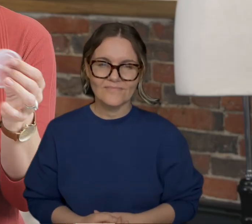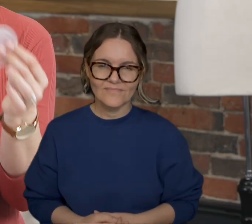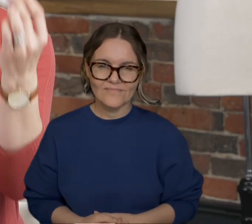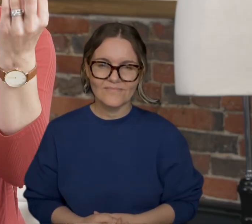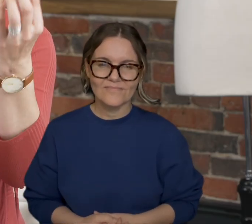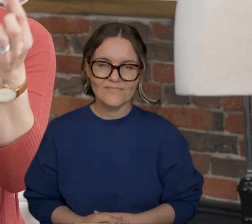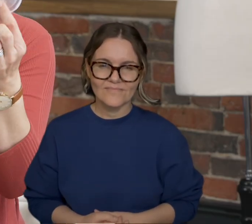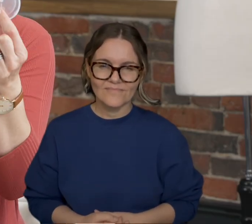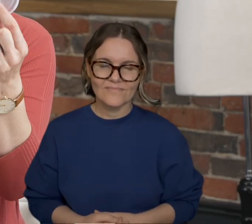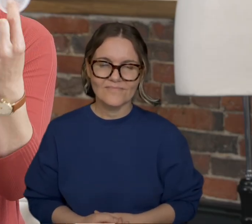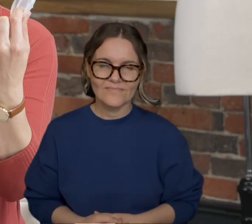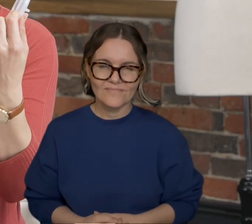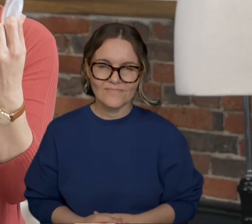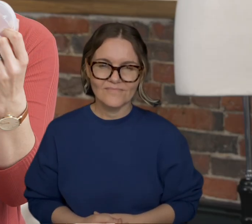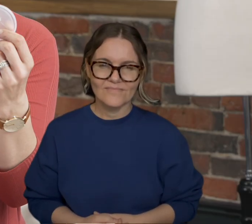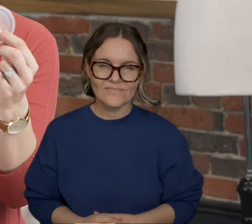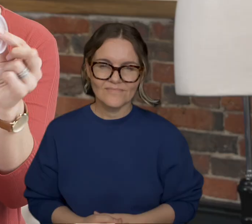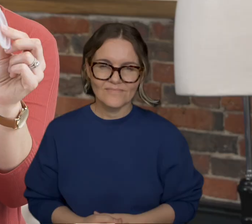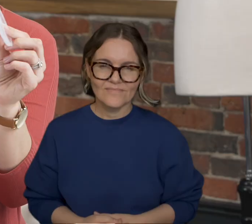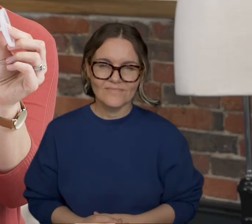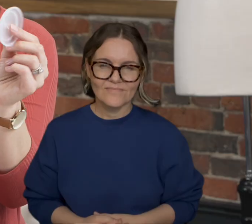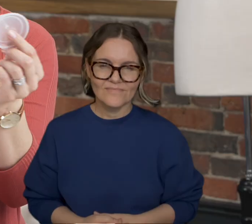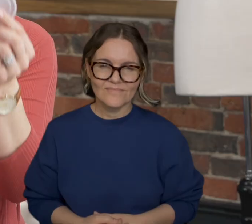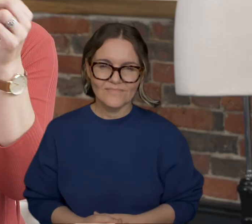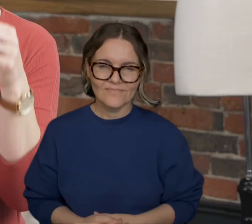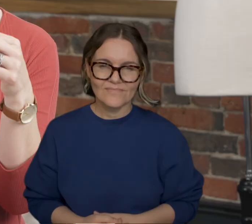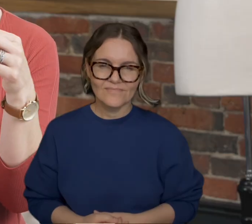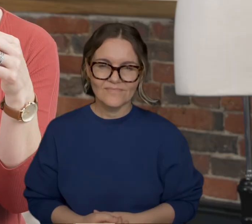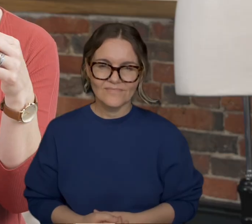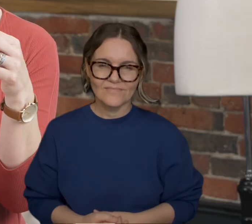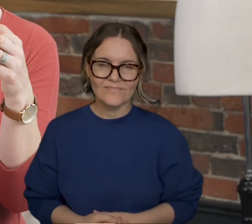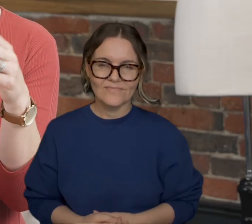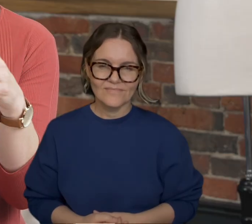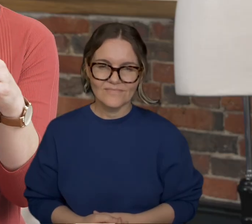then you're going to take your larger clear plastic piece and face the protrusion towards you